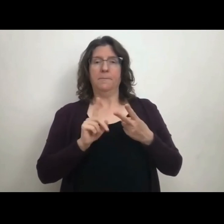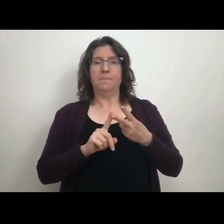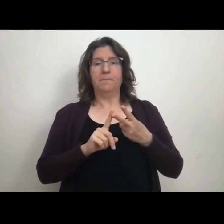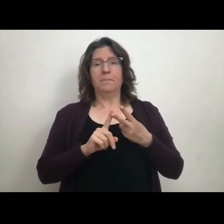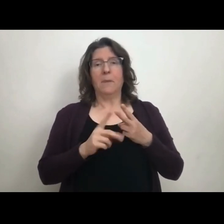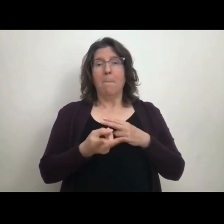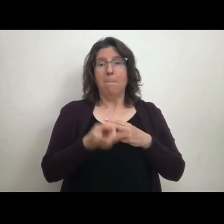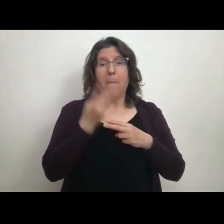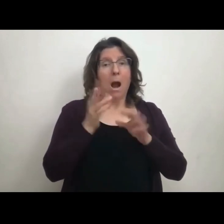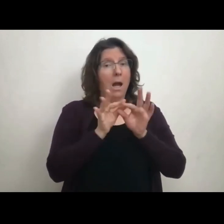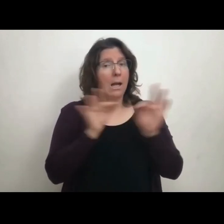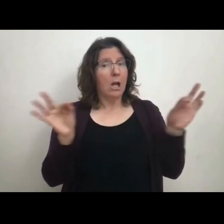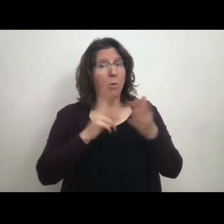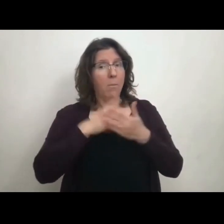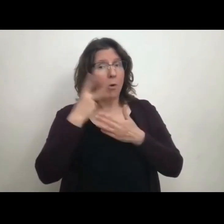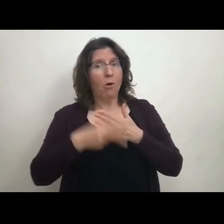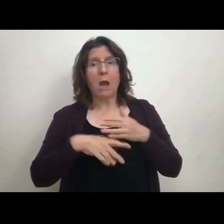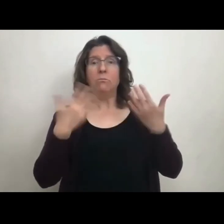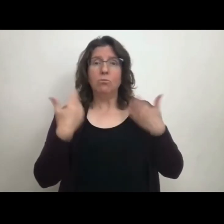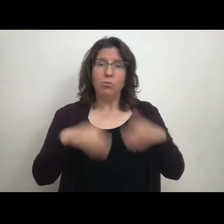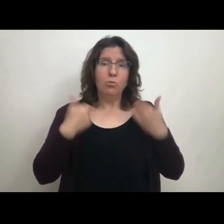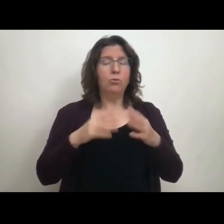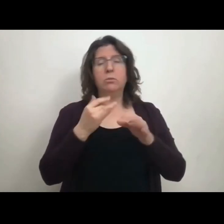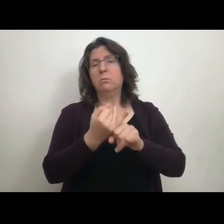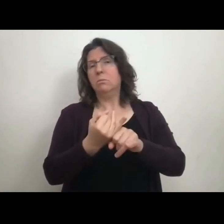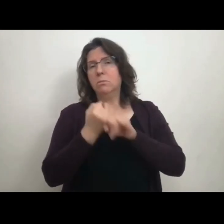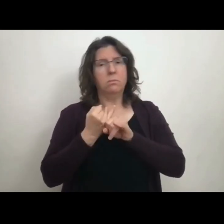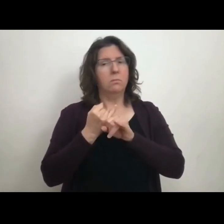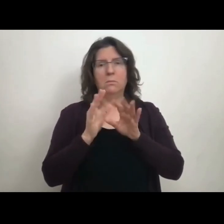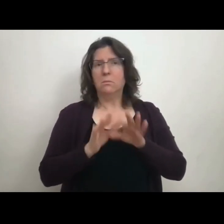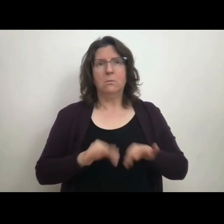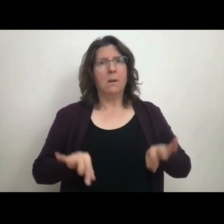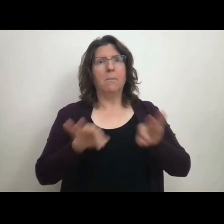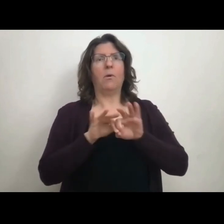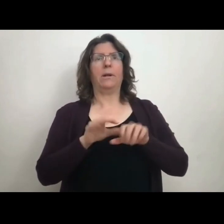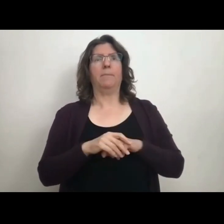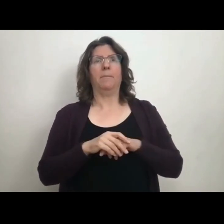5. Deaf and hard of hearing students need to be taught in a bilingual environment.